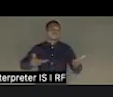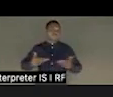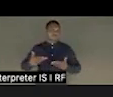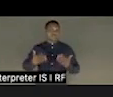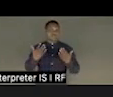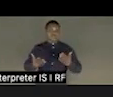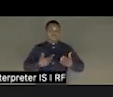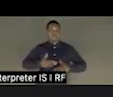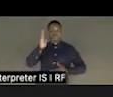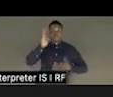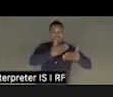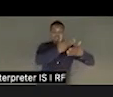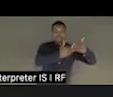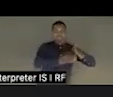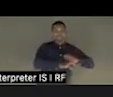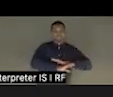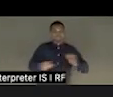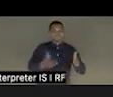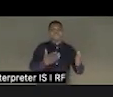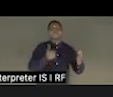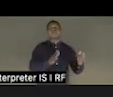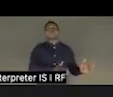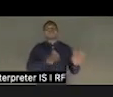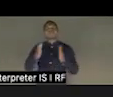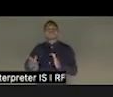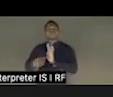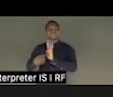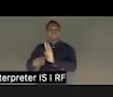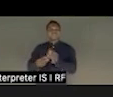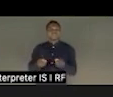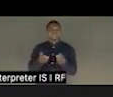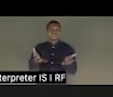of the projects that we are going to talk about today.